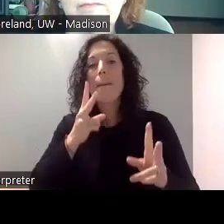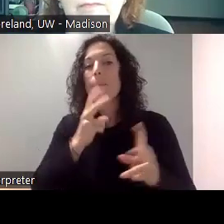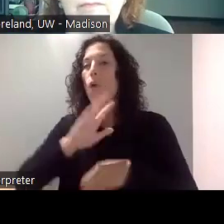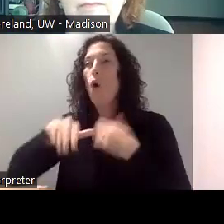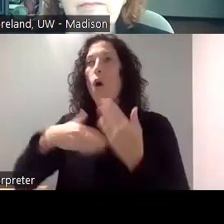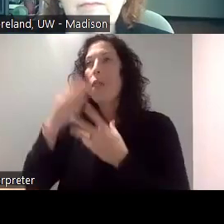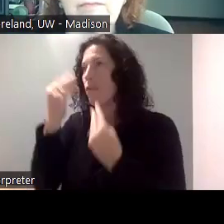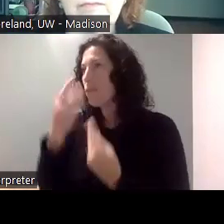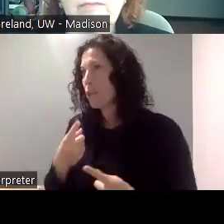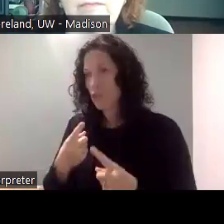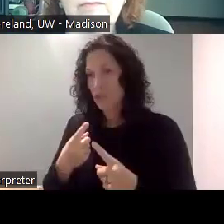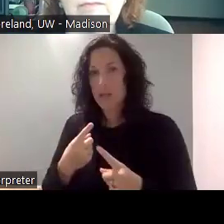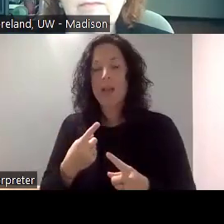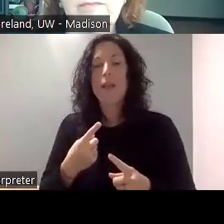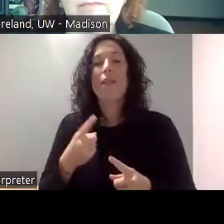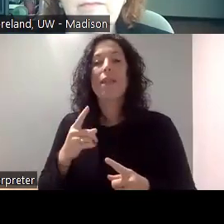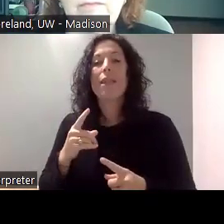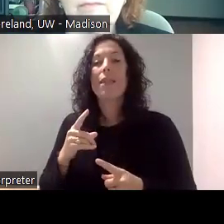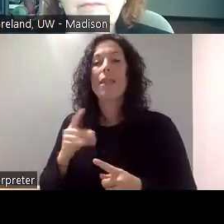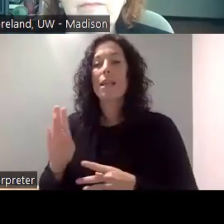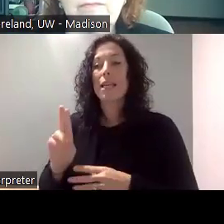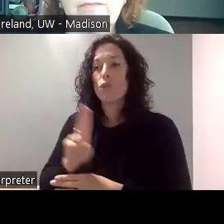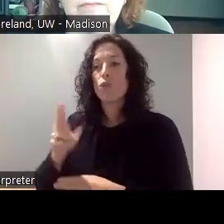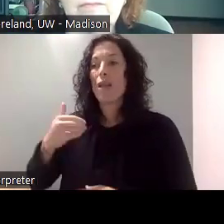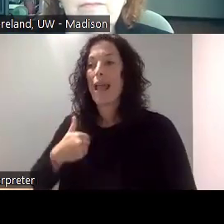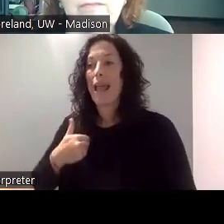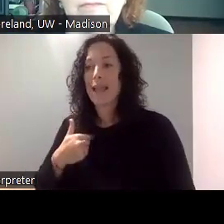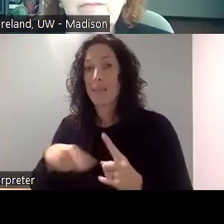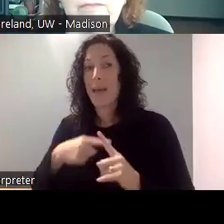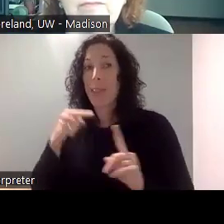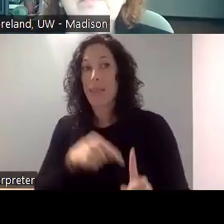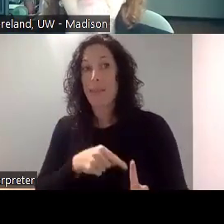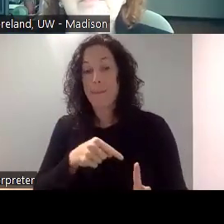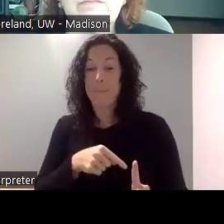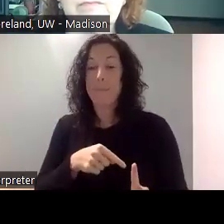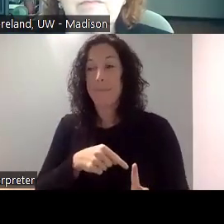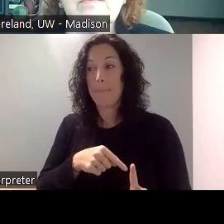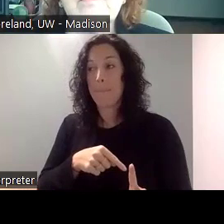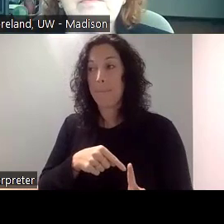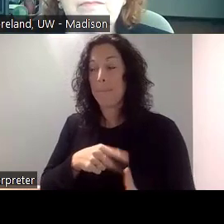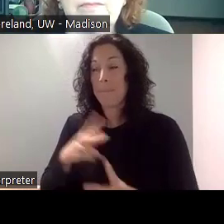an institution has about them together in one place so that they have all the information in front of them